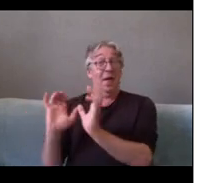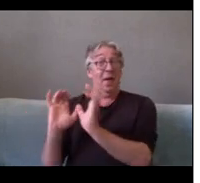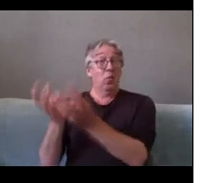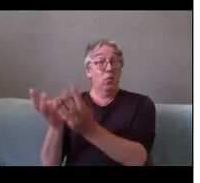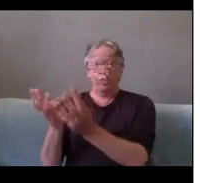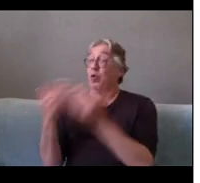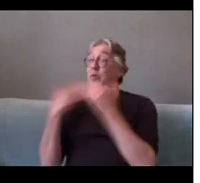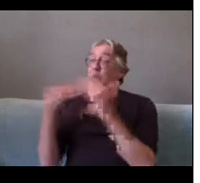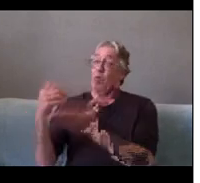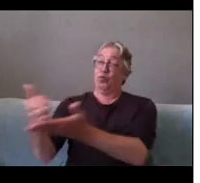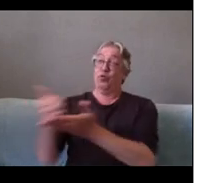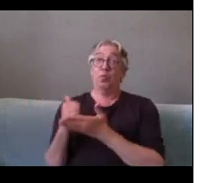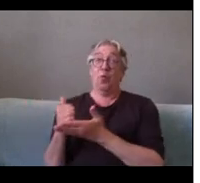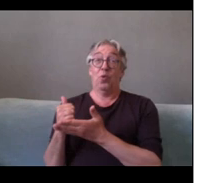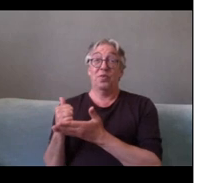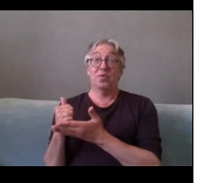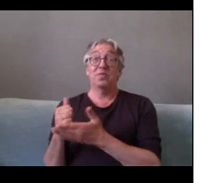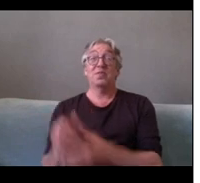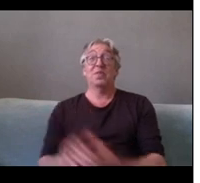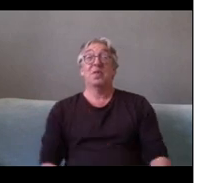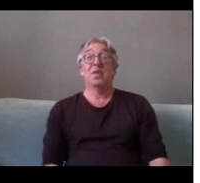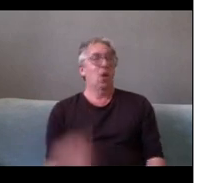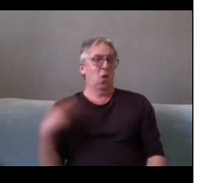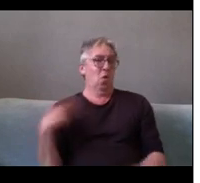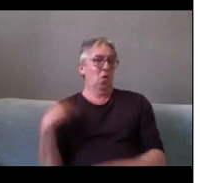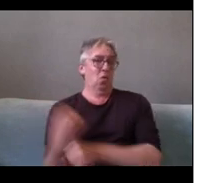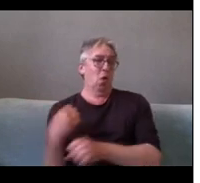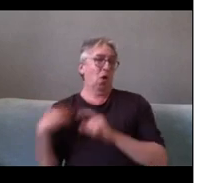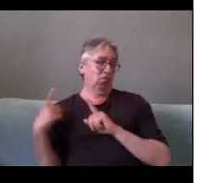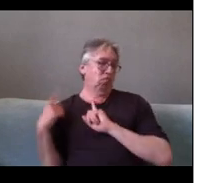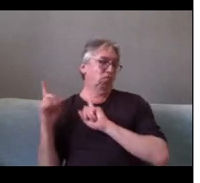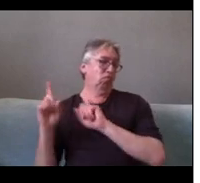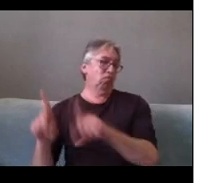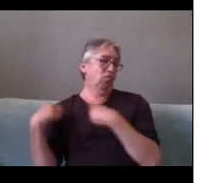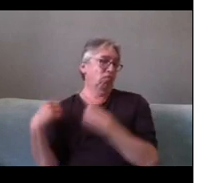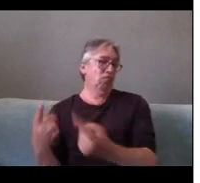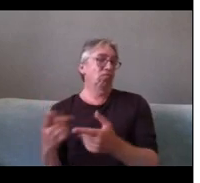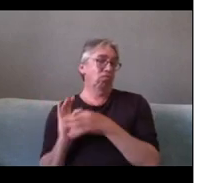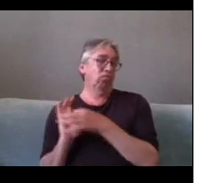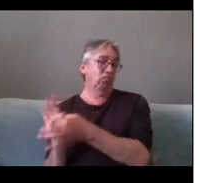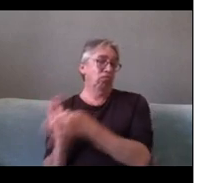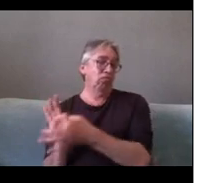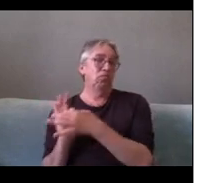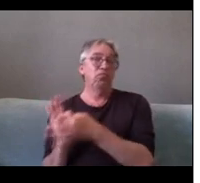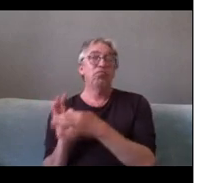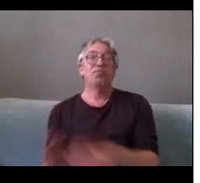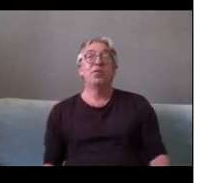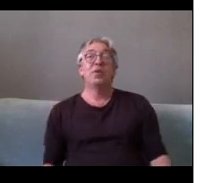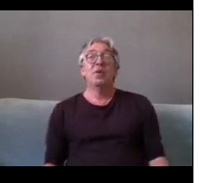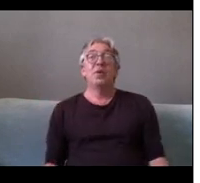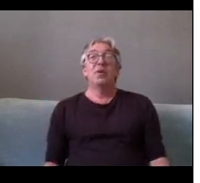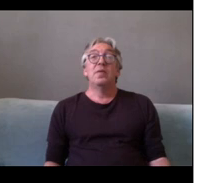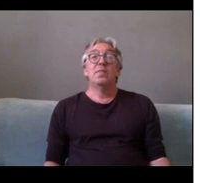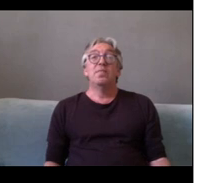Also I want to thank Leonard Chesire for the continued financial support. (inaudible ...For their financial support.